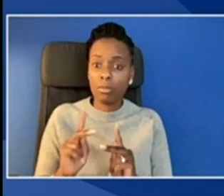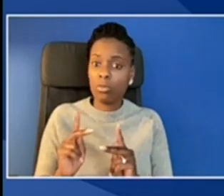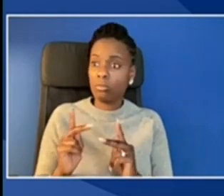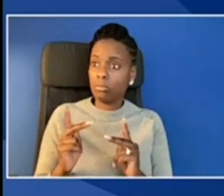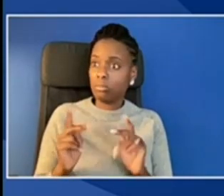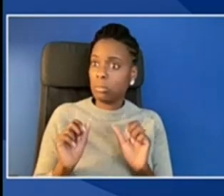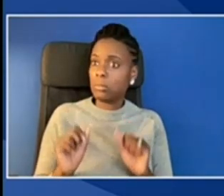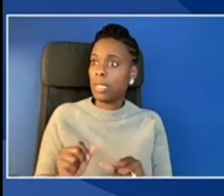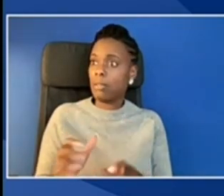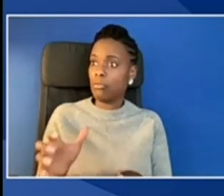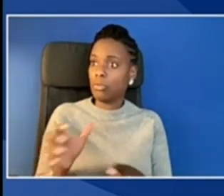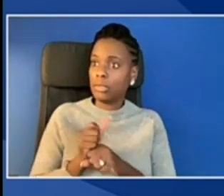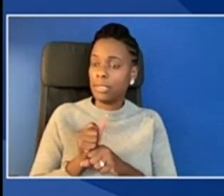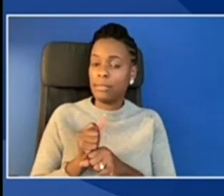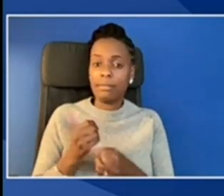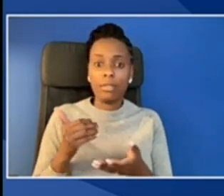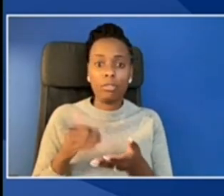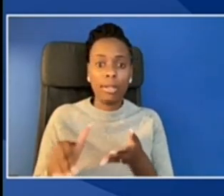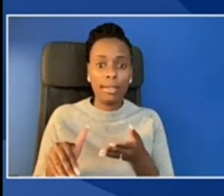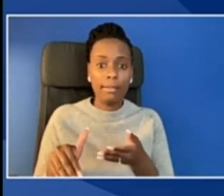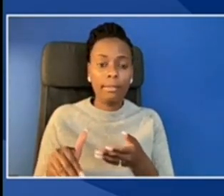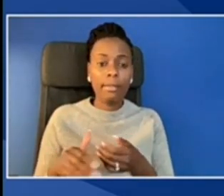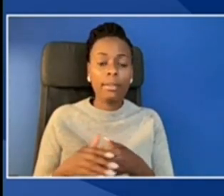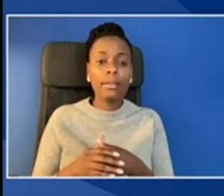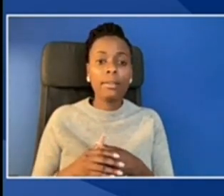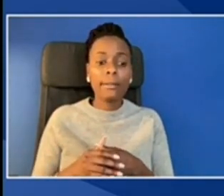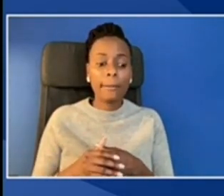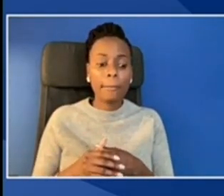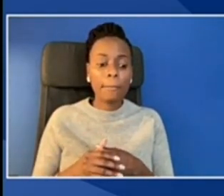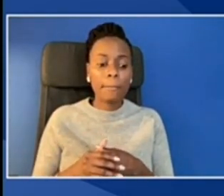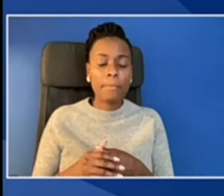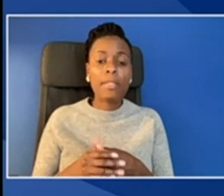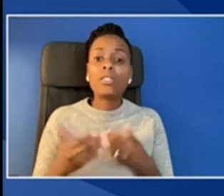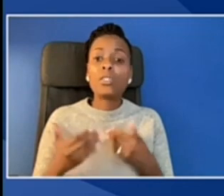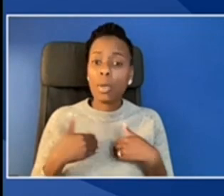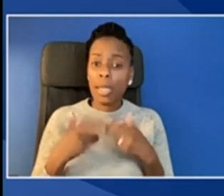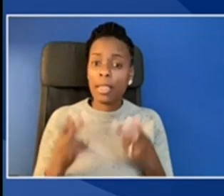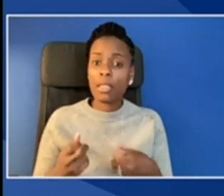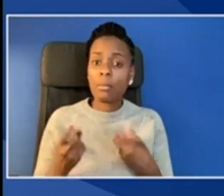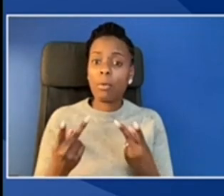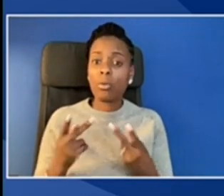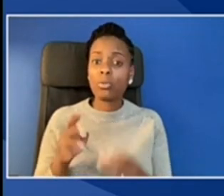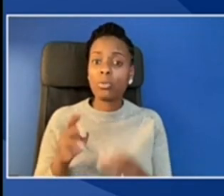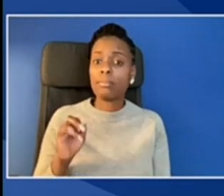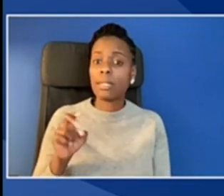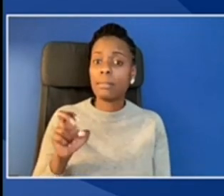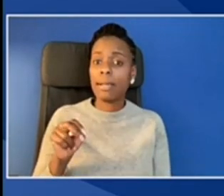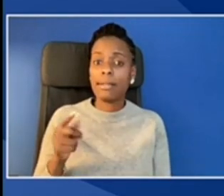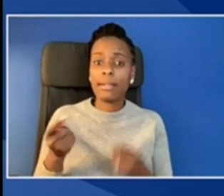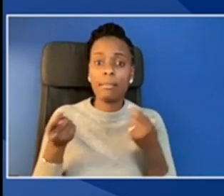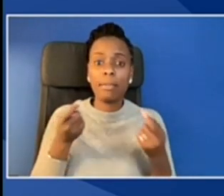So I guess my question is, you know, we did have the proposal by the Biden Administration to forgive student